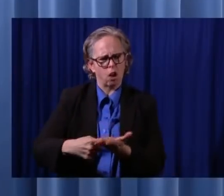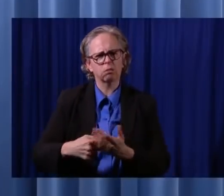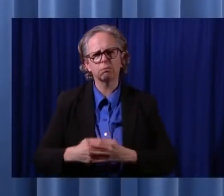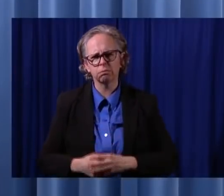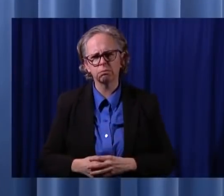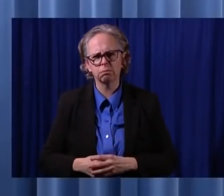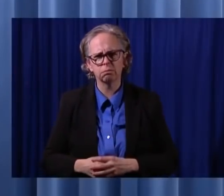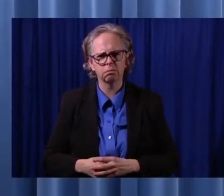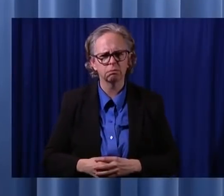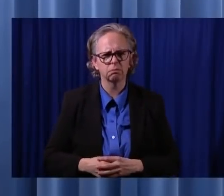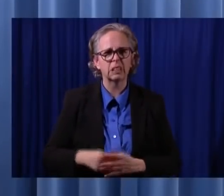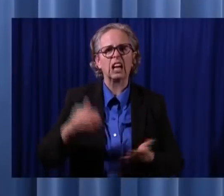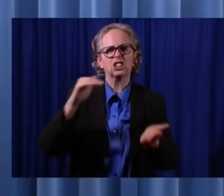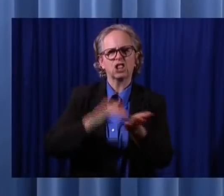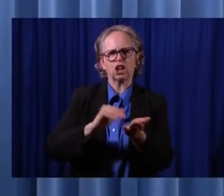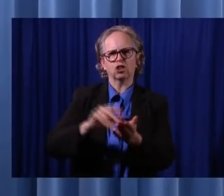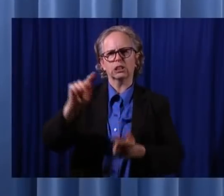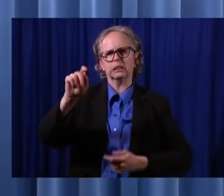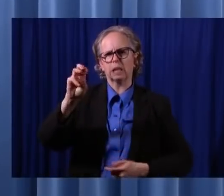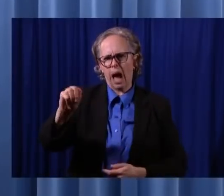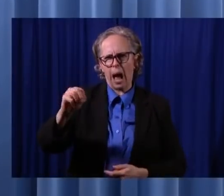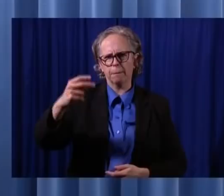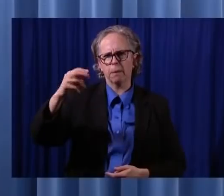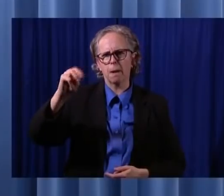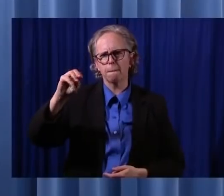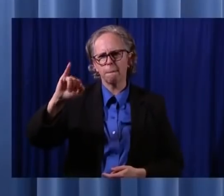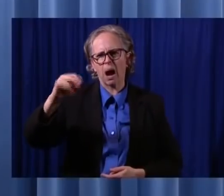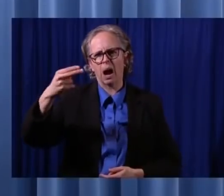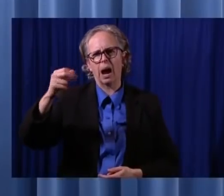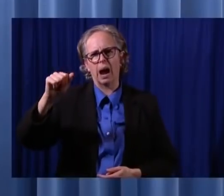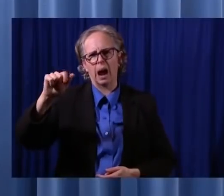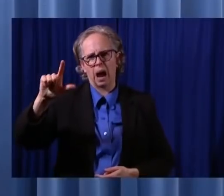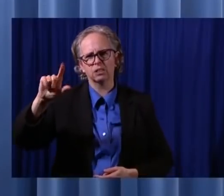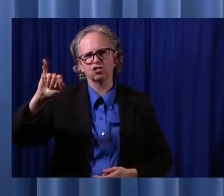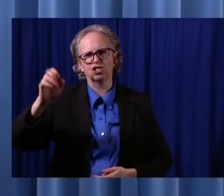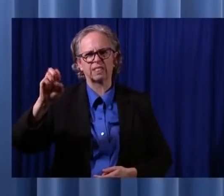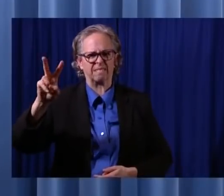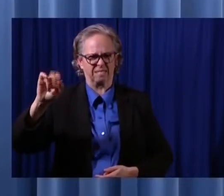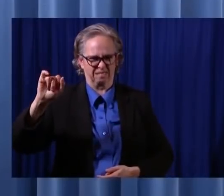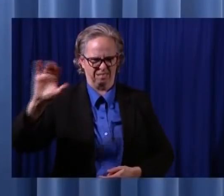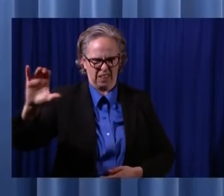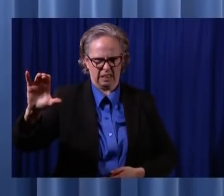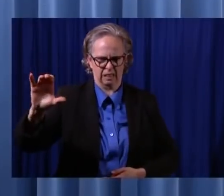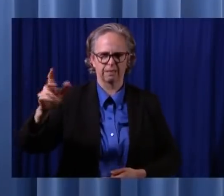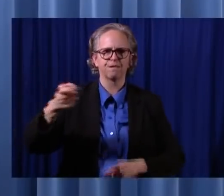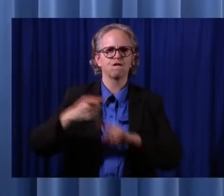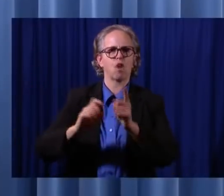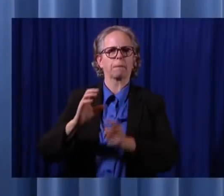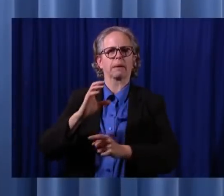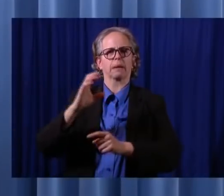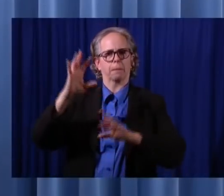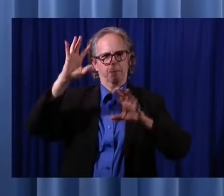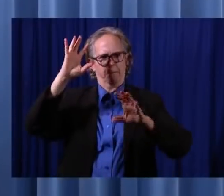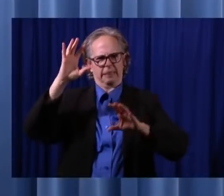IT'S ESSENTIAL IF YOU NEED MEDICAL CARE AND YOU FEEL SAFE, YOU SHOULD FEEL SAFE ABOUT THAT AND SHOULD GO AND RECEIVE THAT. I CAME ACROSS AN OP-ED PIECE